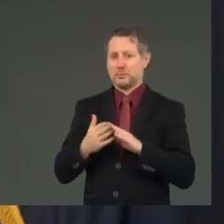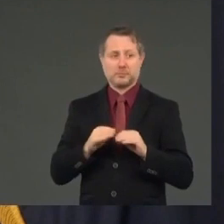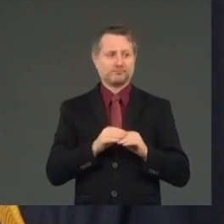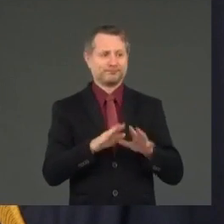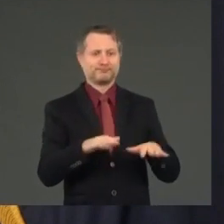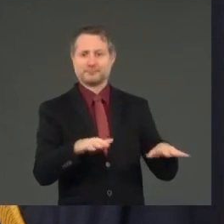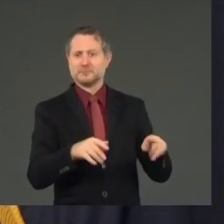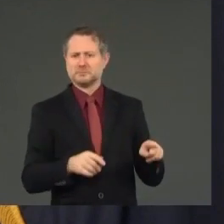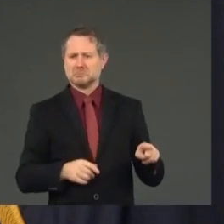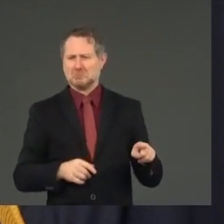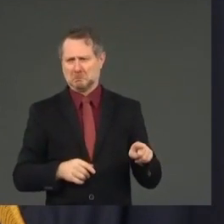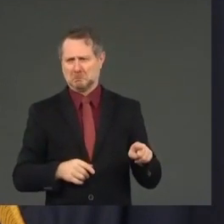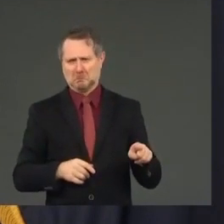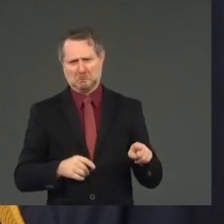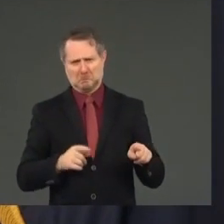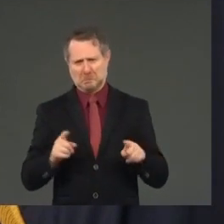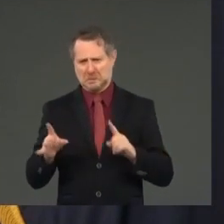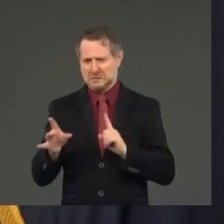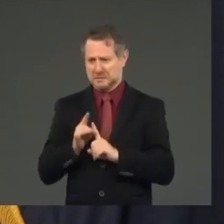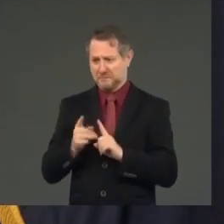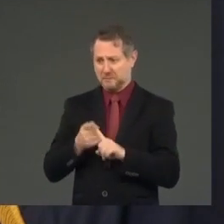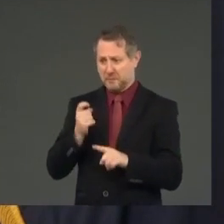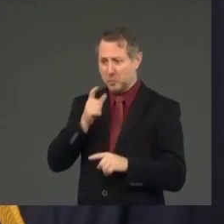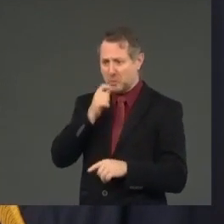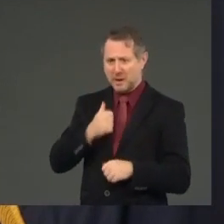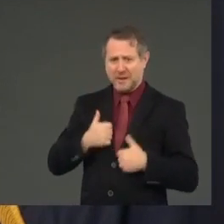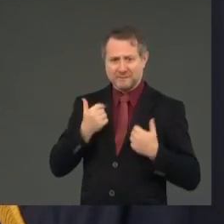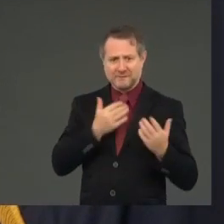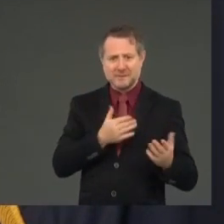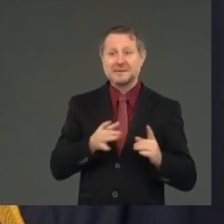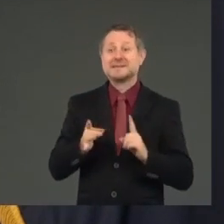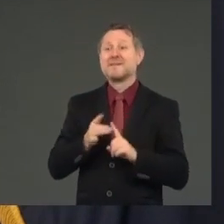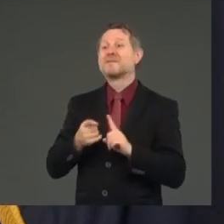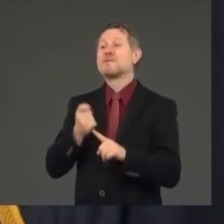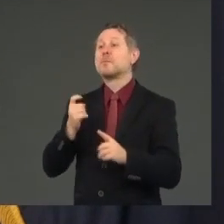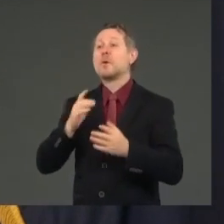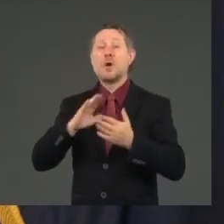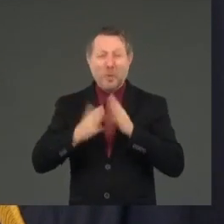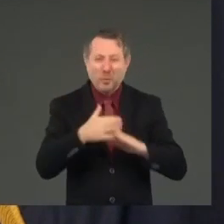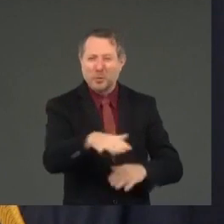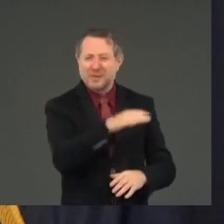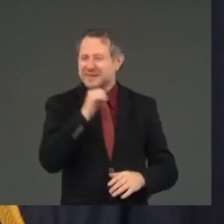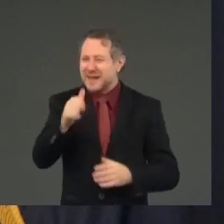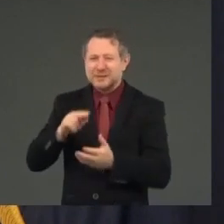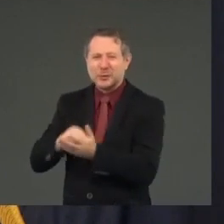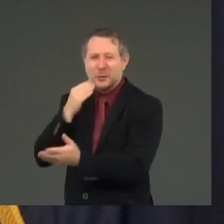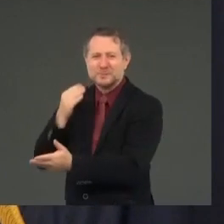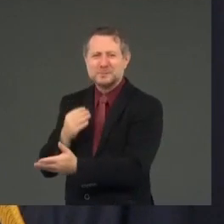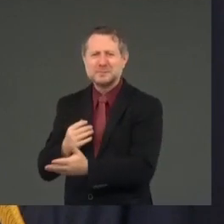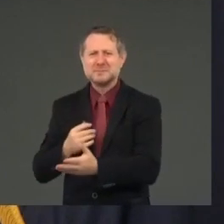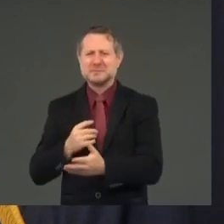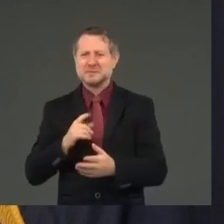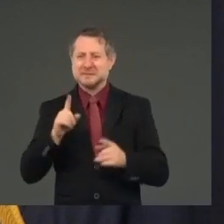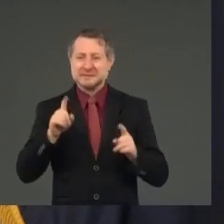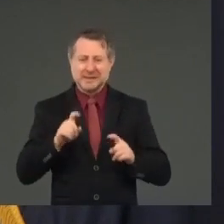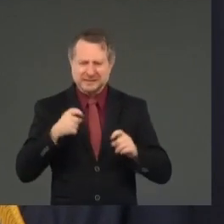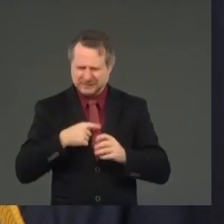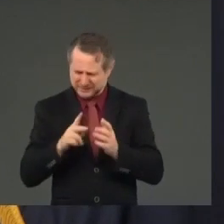STAFFING NUMBERS, THAT IS INDICATIVE OF NURSING HOME